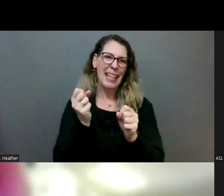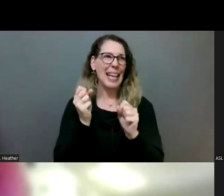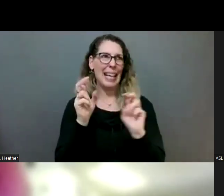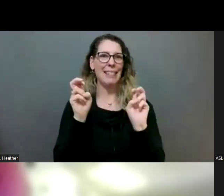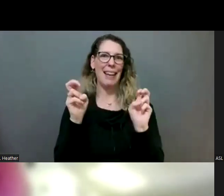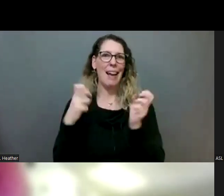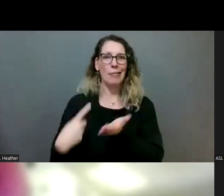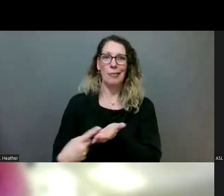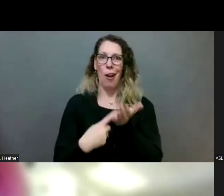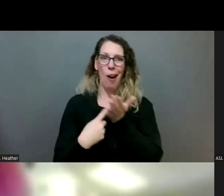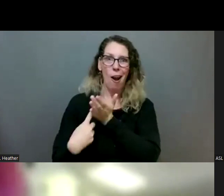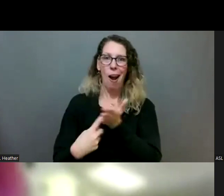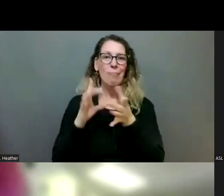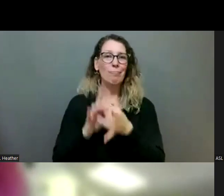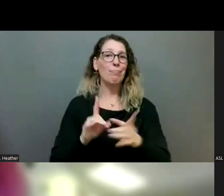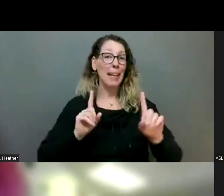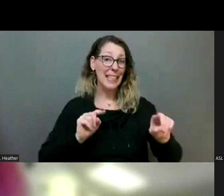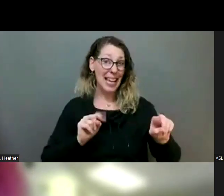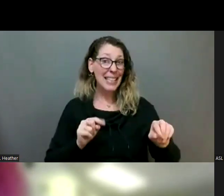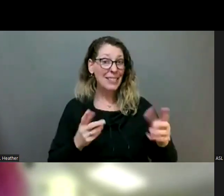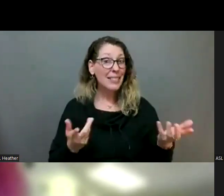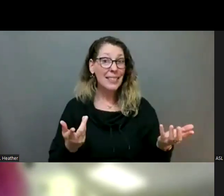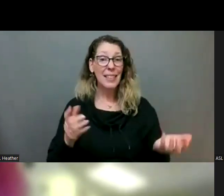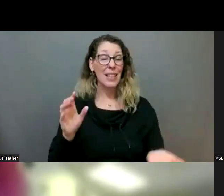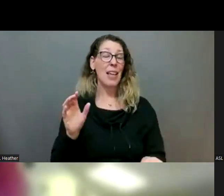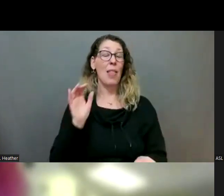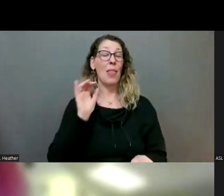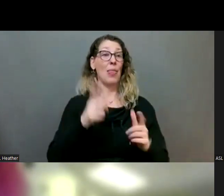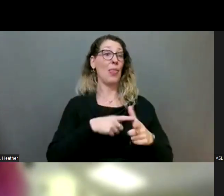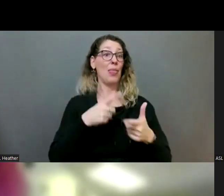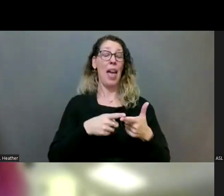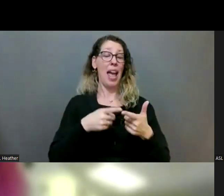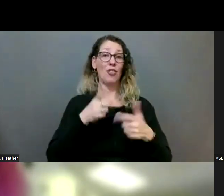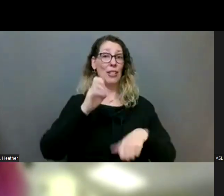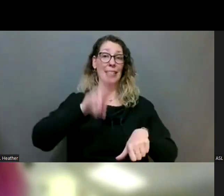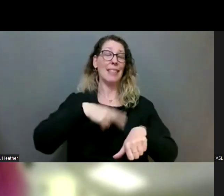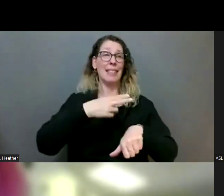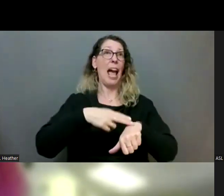attendance and that was kind of, it just organically awesome for staff to kind of